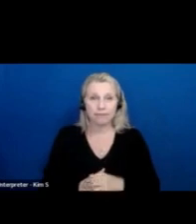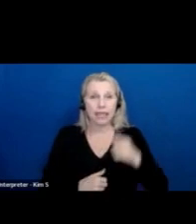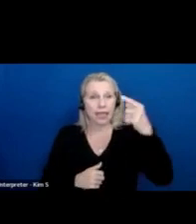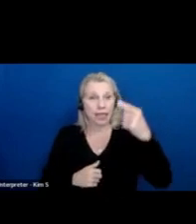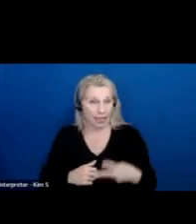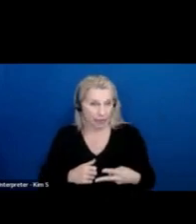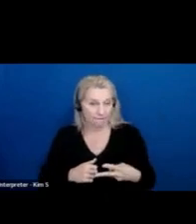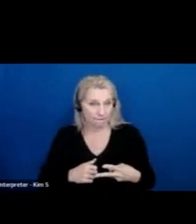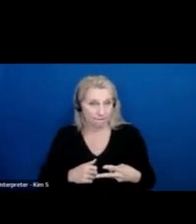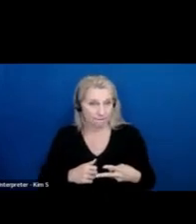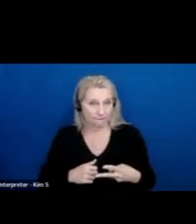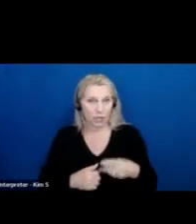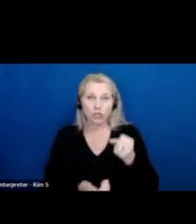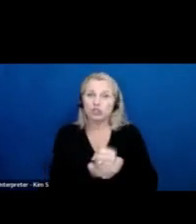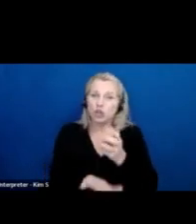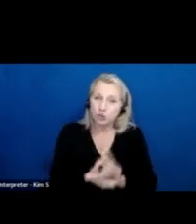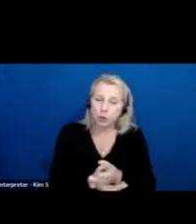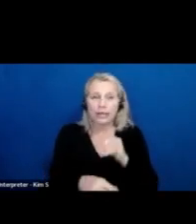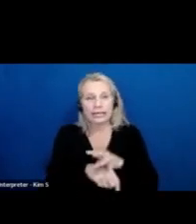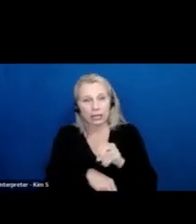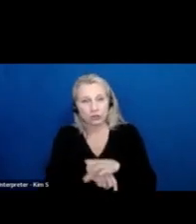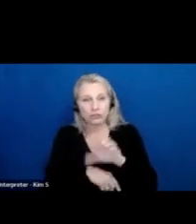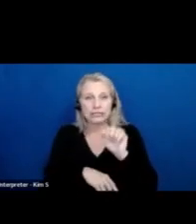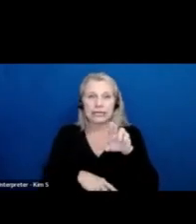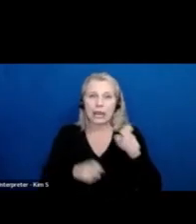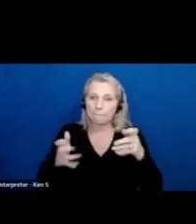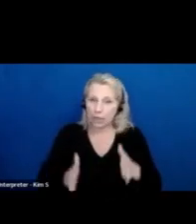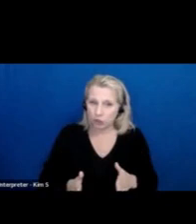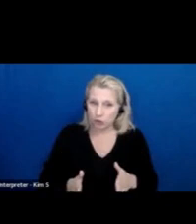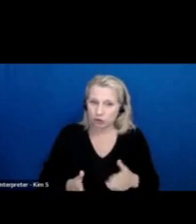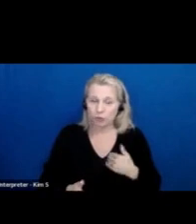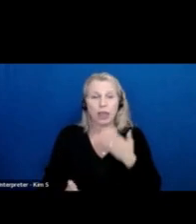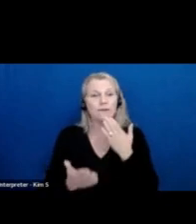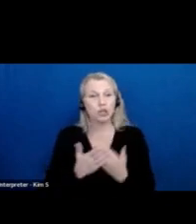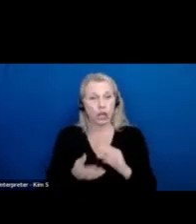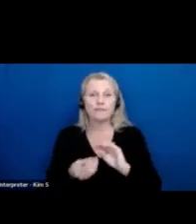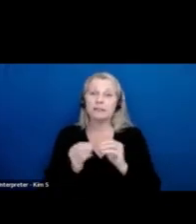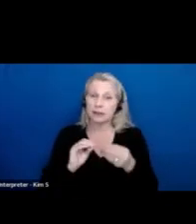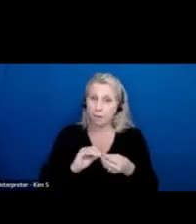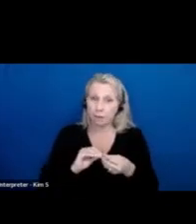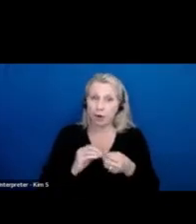are social workers, counselors or care managers. We have a good number of advocates and self